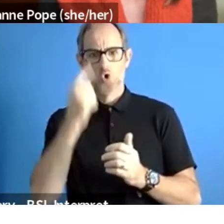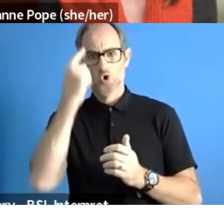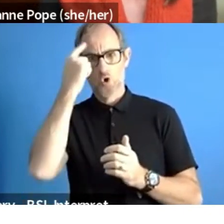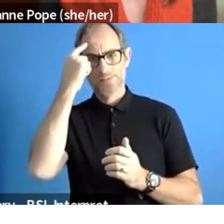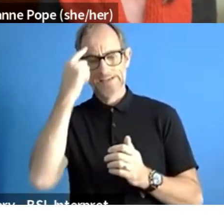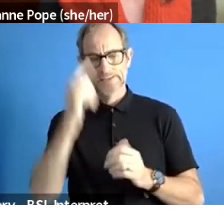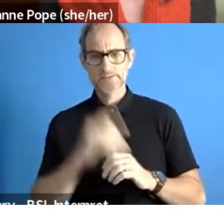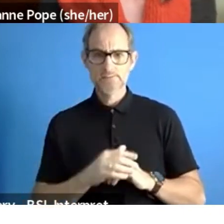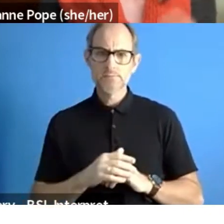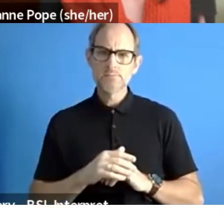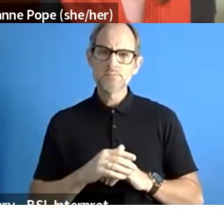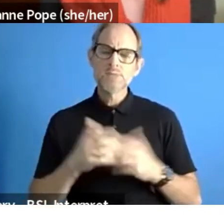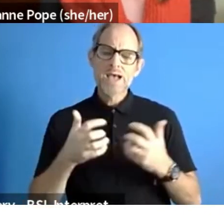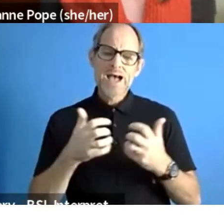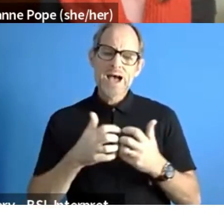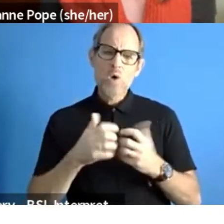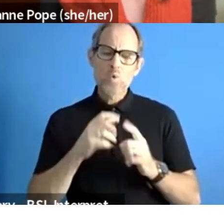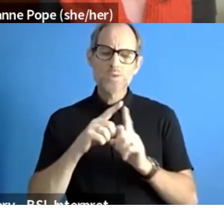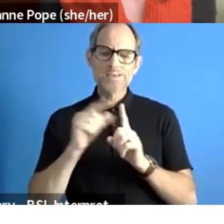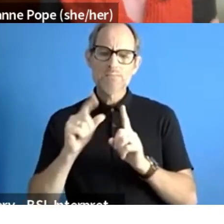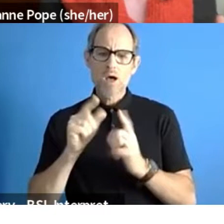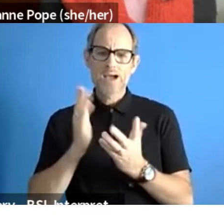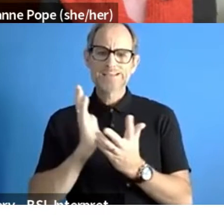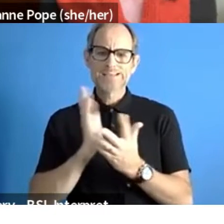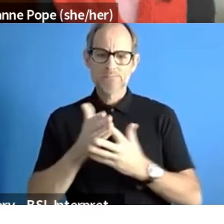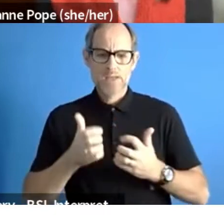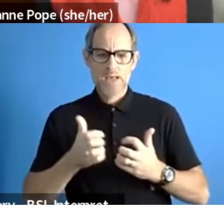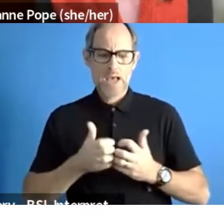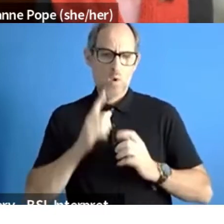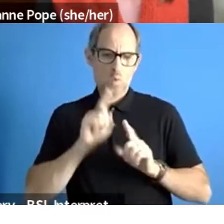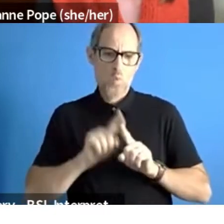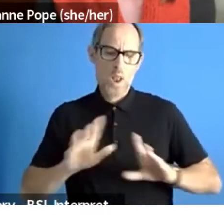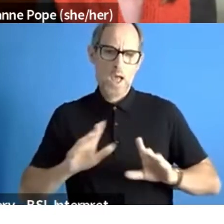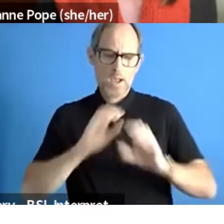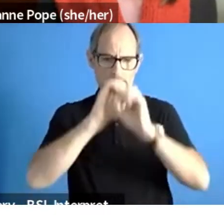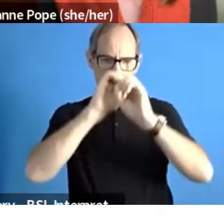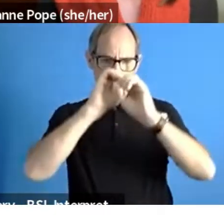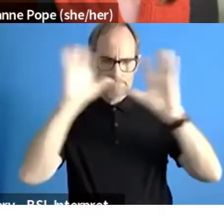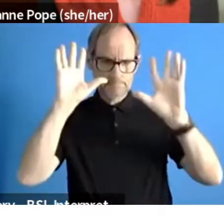Now we're going to show you that within the next three case studies.